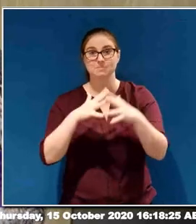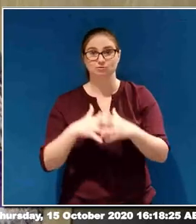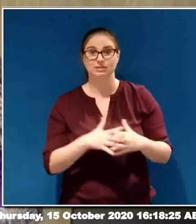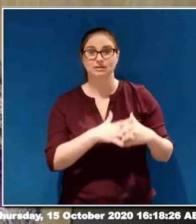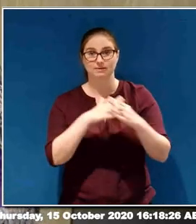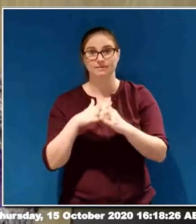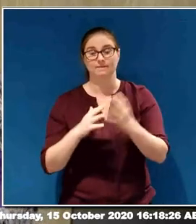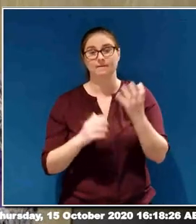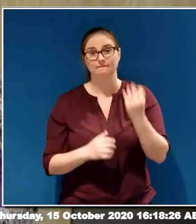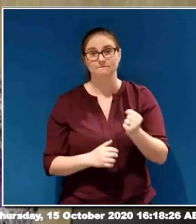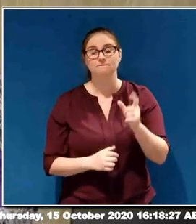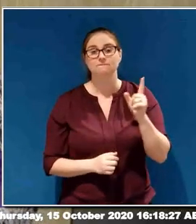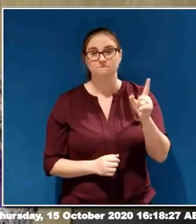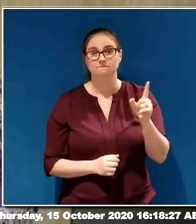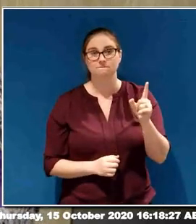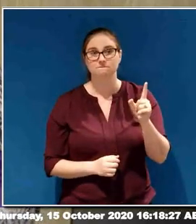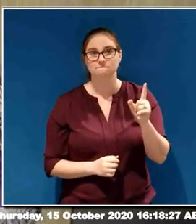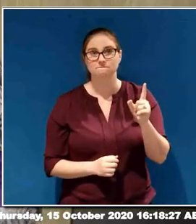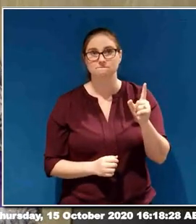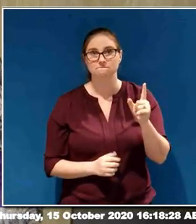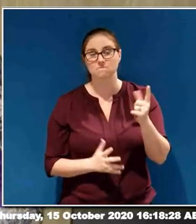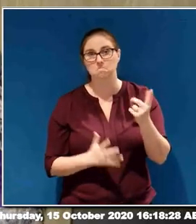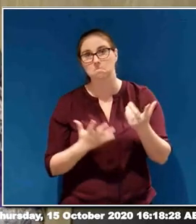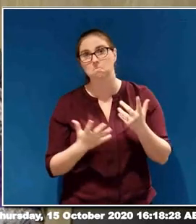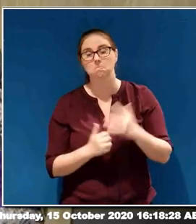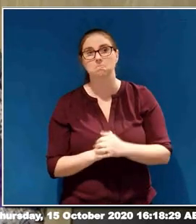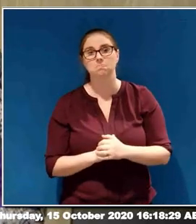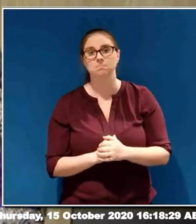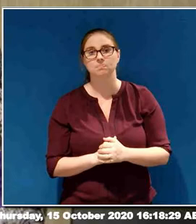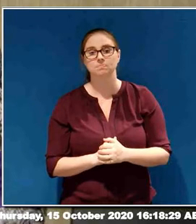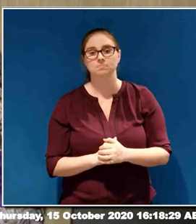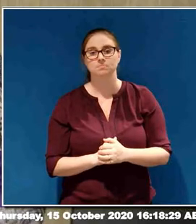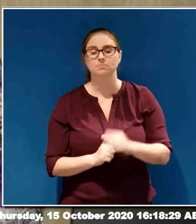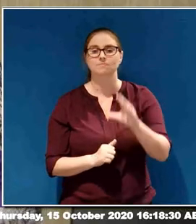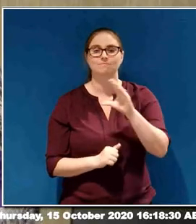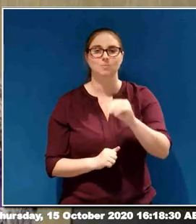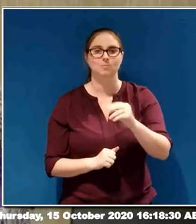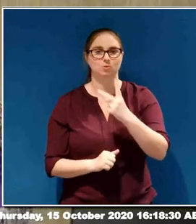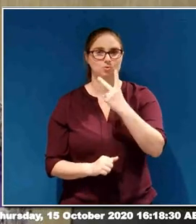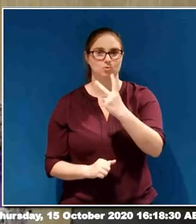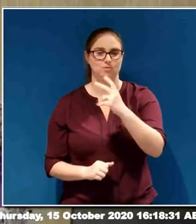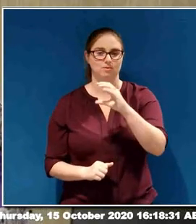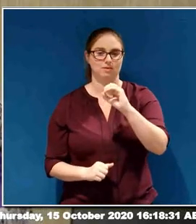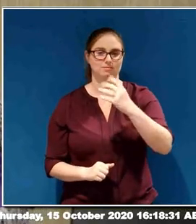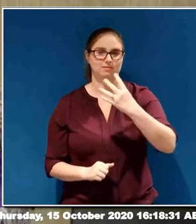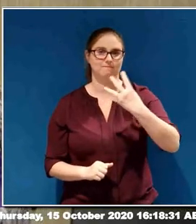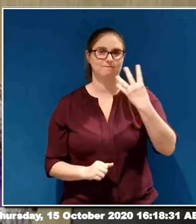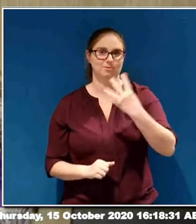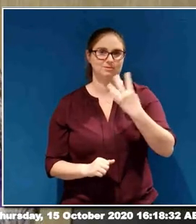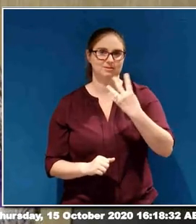the 2014 guiding principles that were put out by the Obama Administration and I